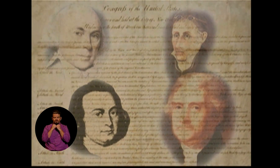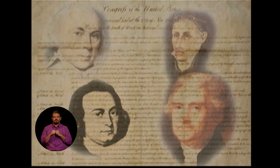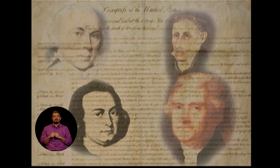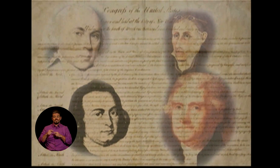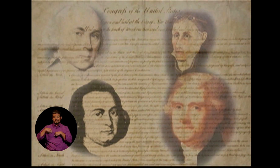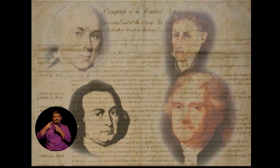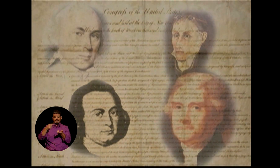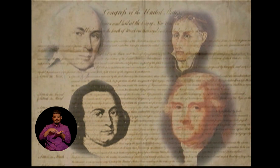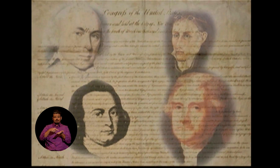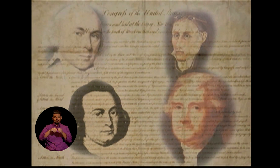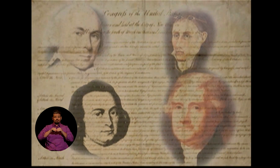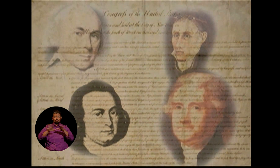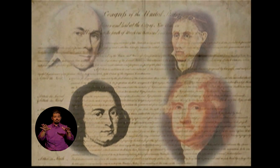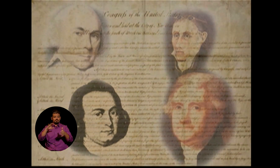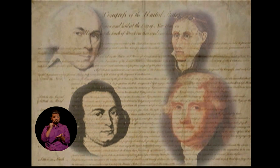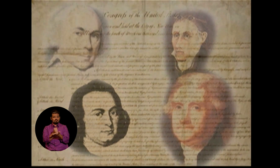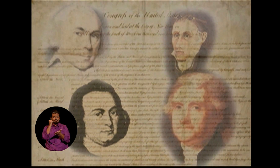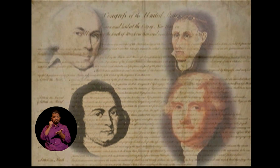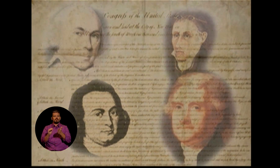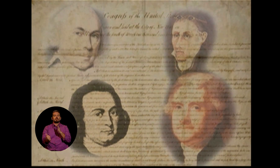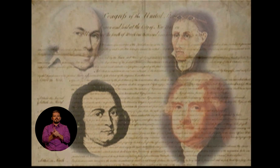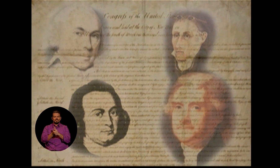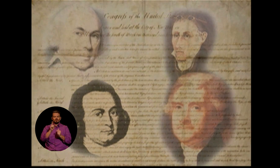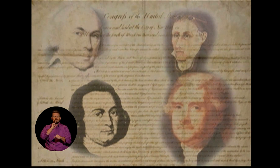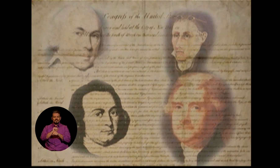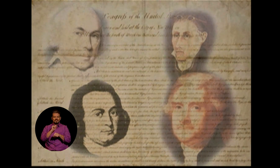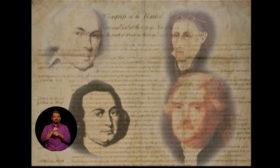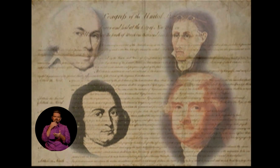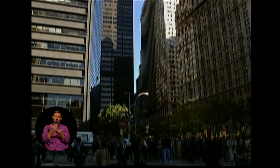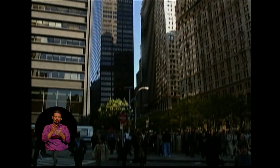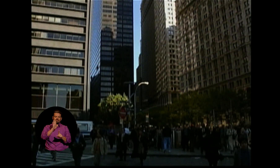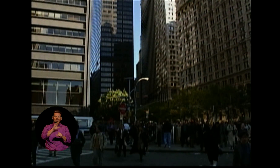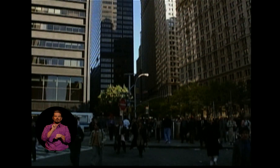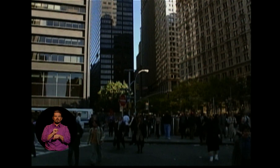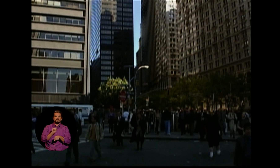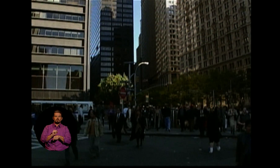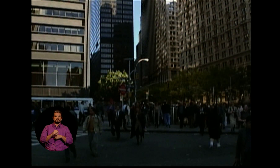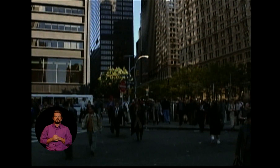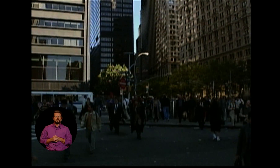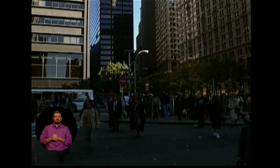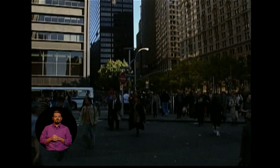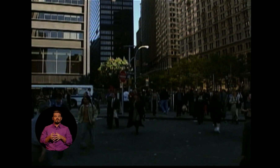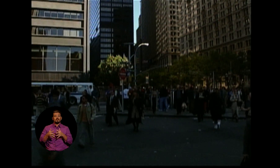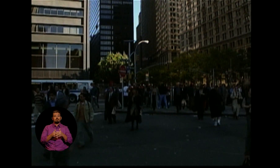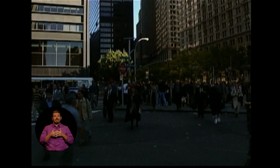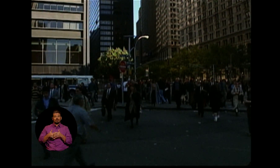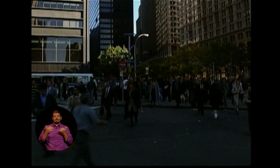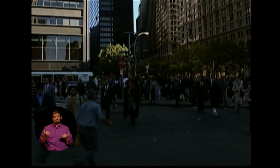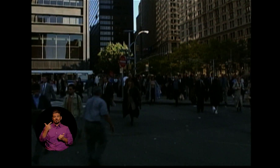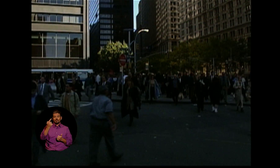SINCE THEIR ADOPTION, THESE AMENDMENTS HAVE DONE THEIR JOB. AMERICANS IN THE 21st CENTURY